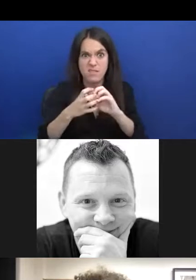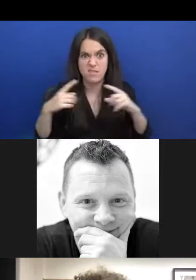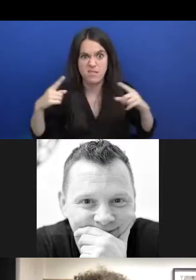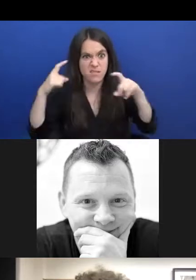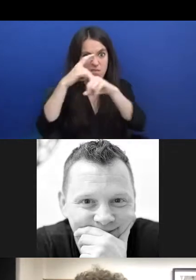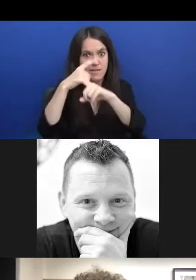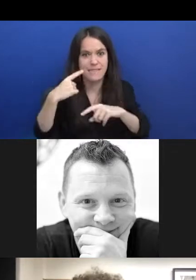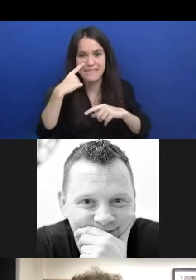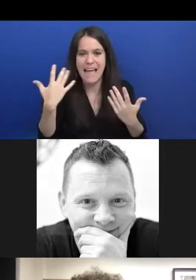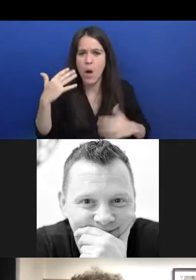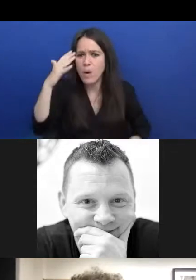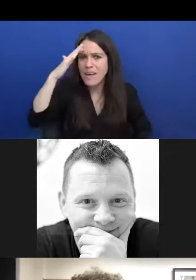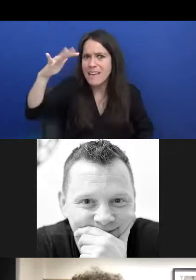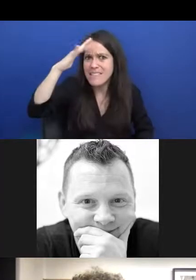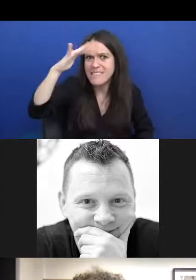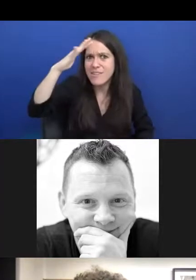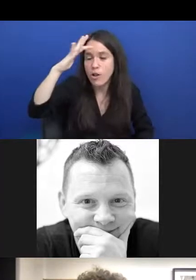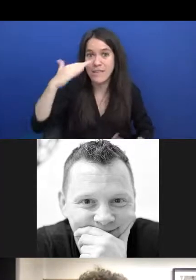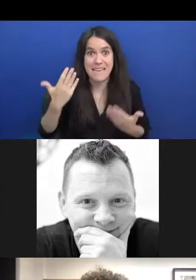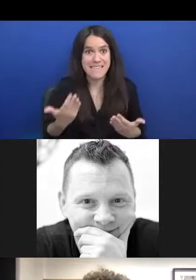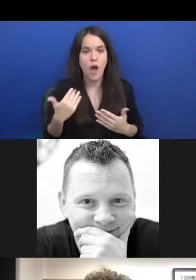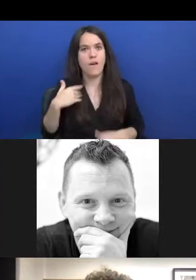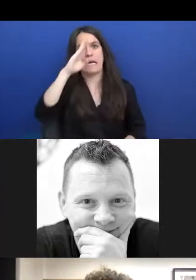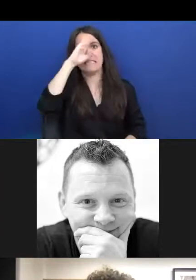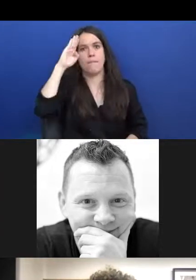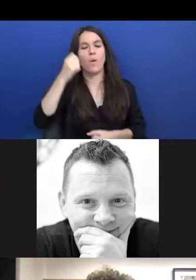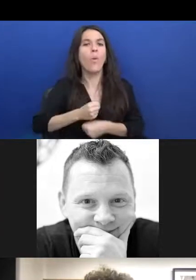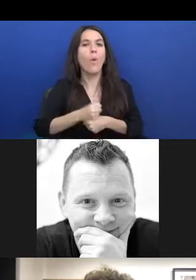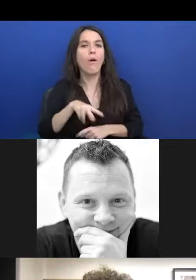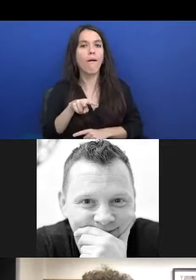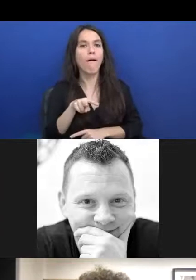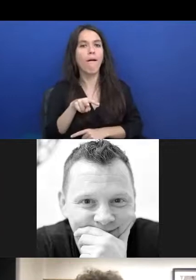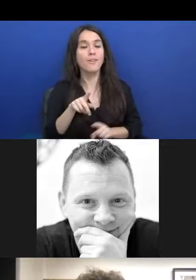of current academic work how it's much easier to reflect on earlier eras and say oh look at